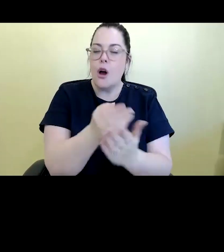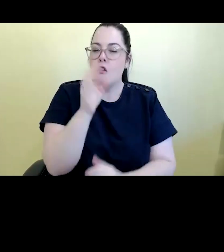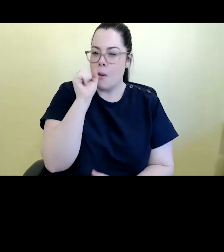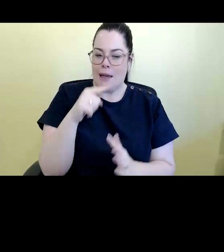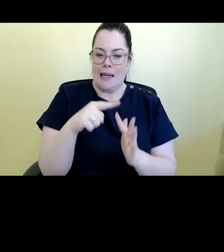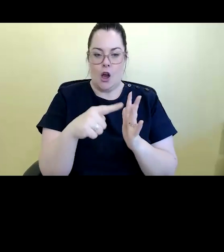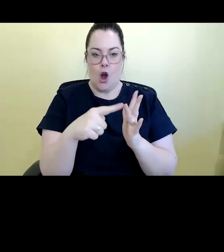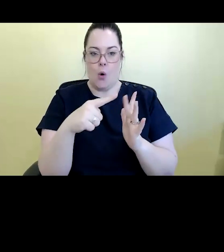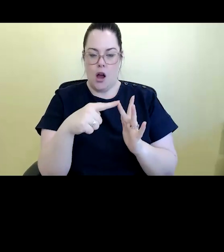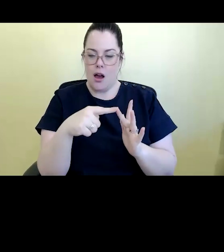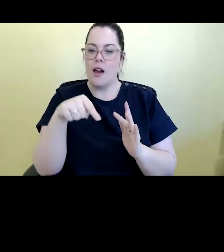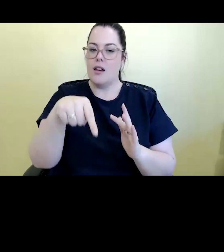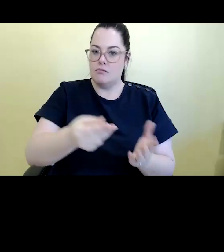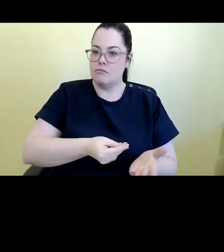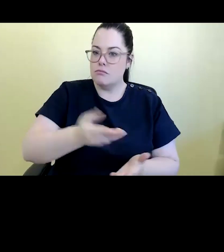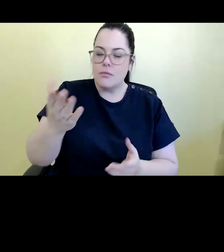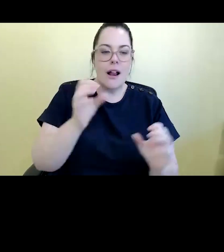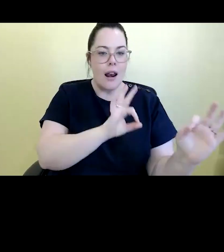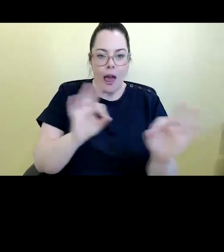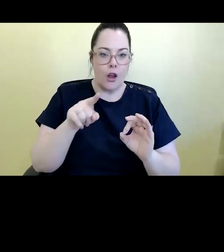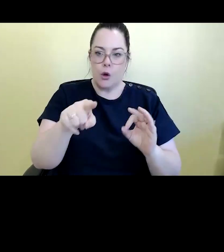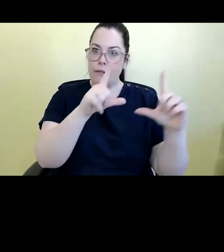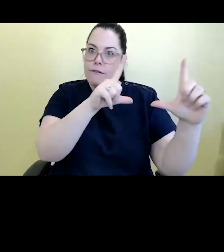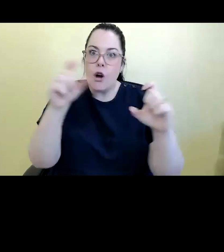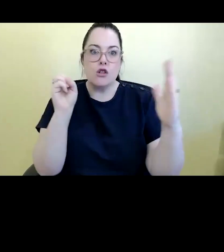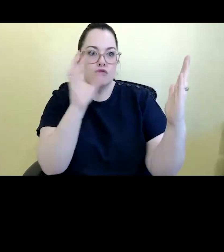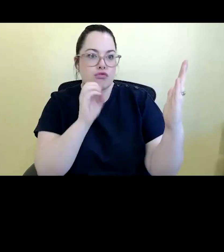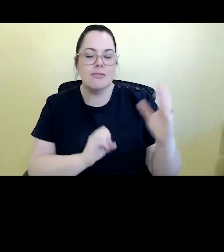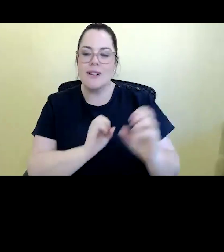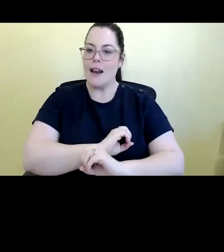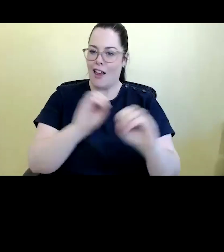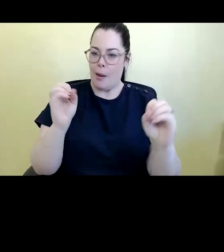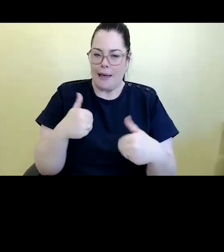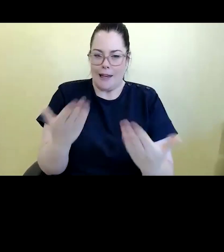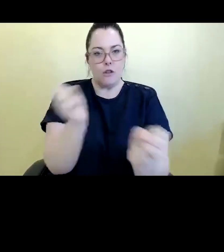we are not wanting any atrial representation, but it is good to understand the space you are